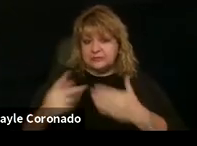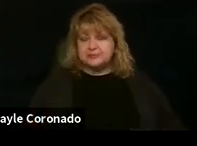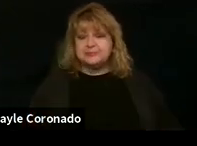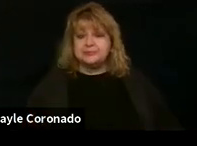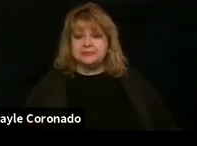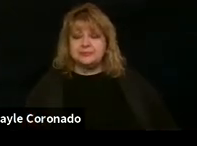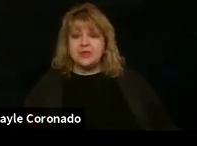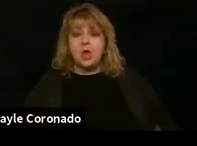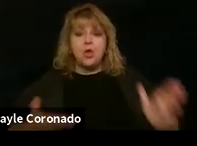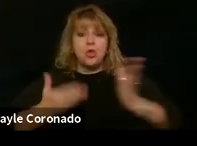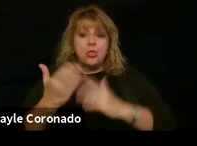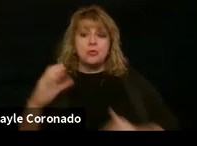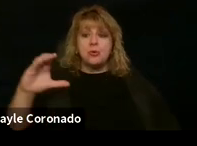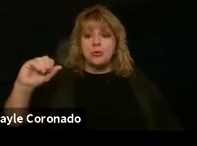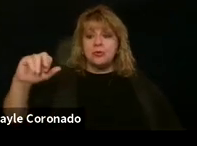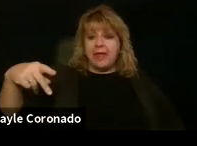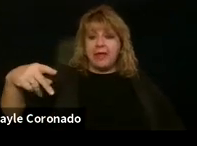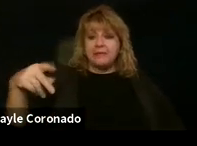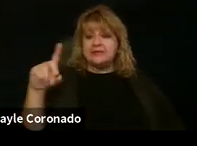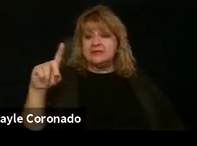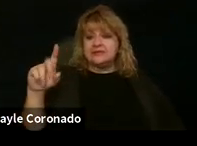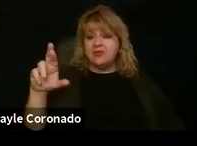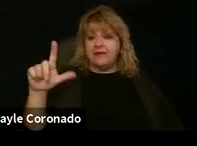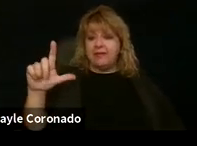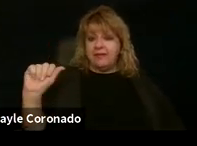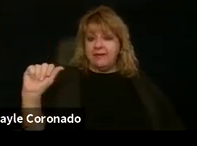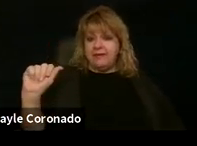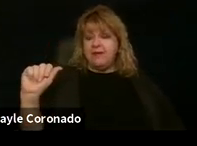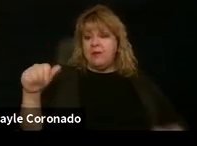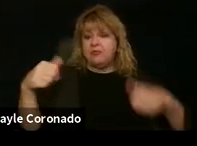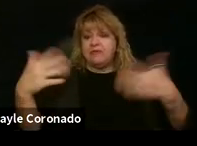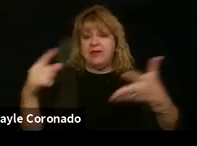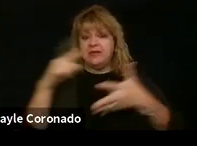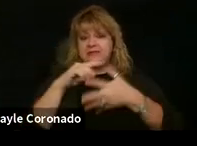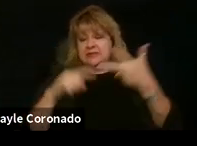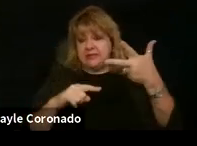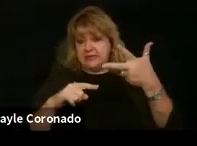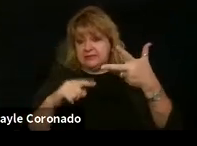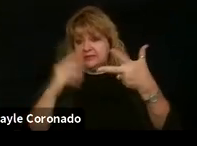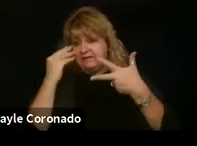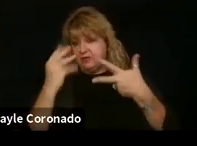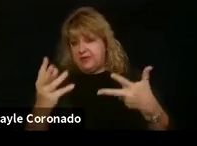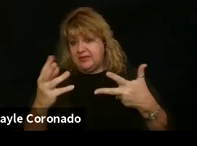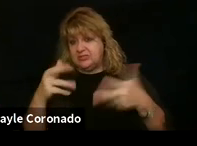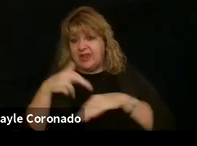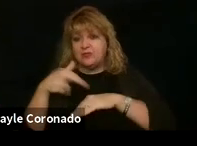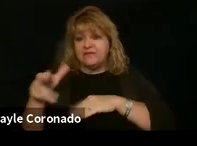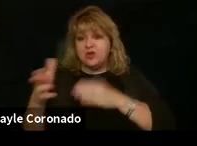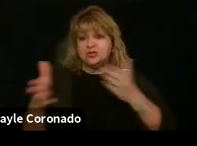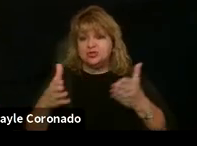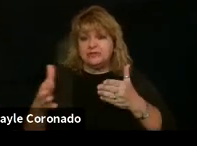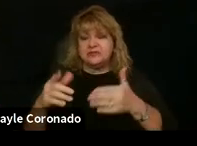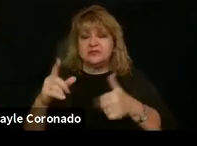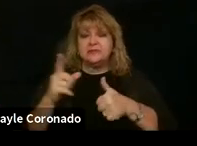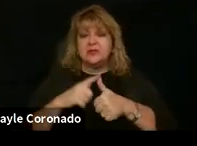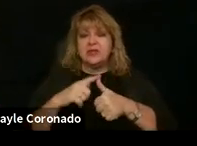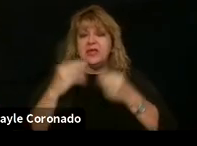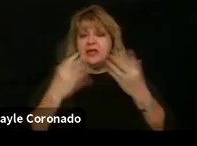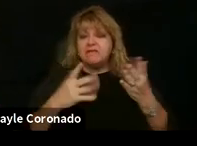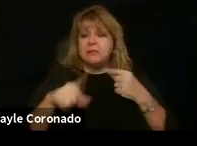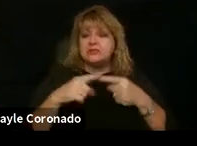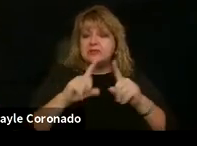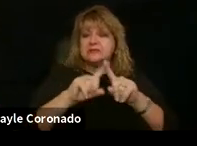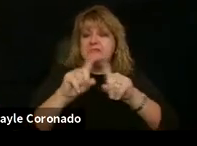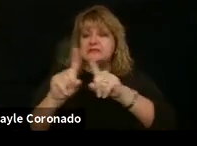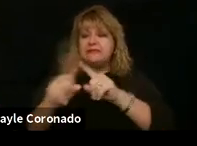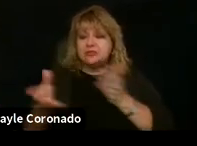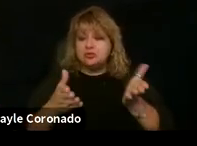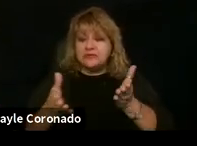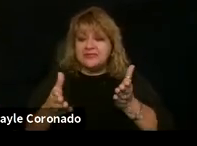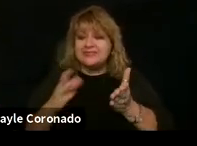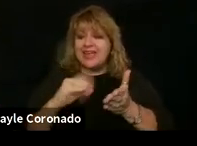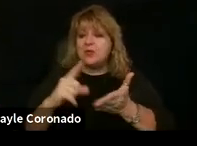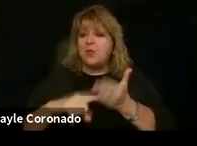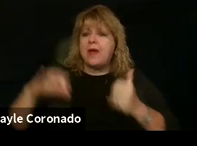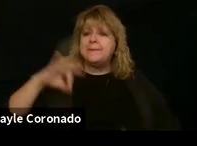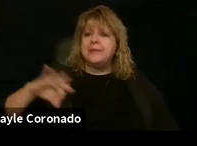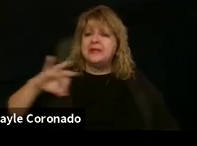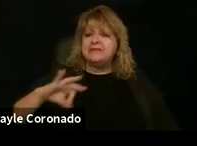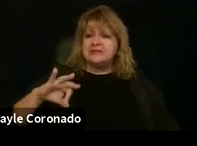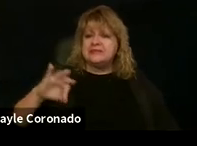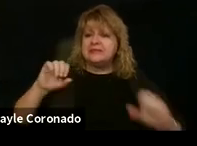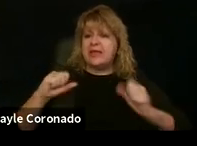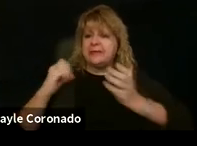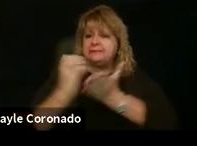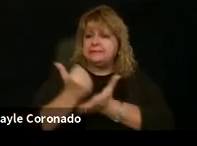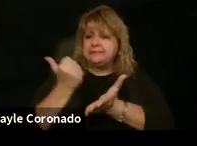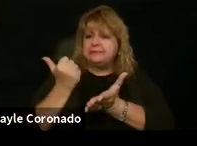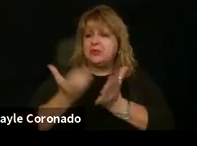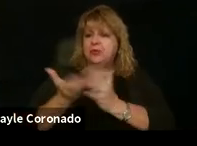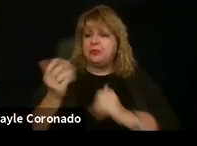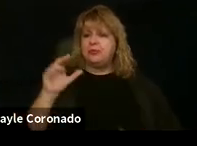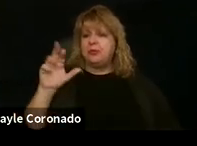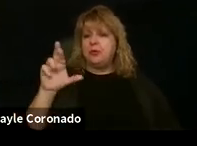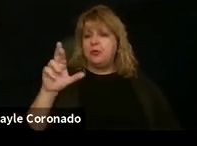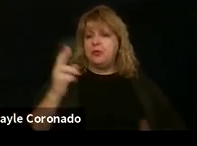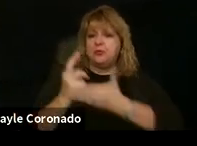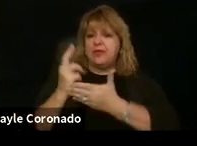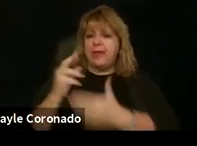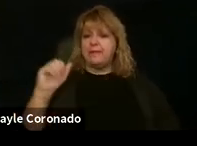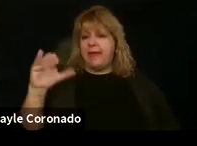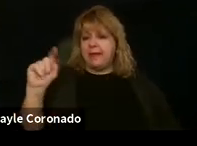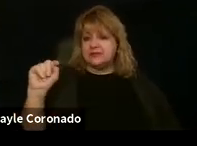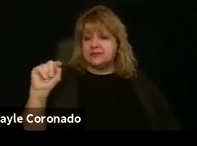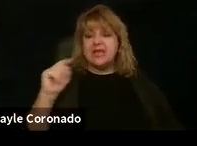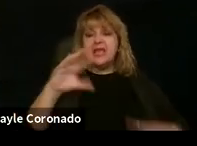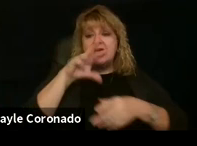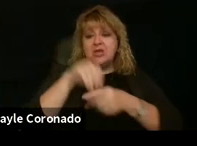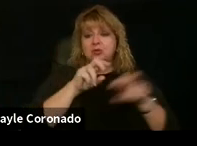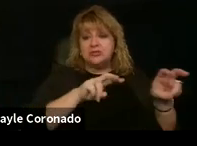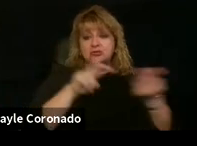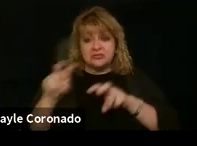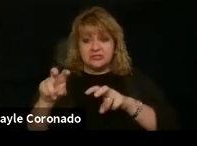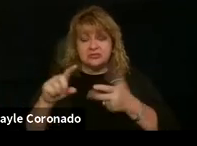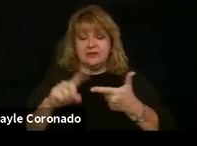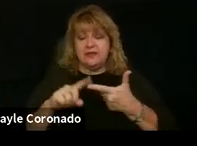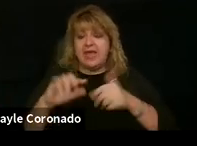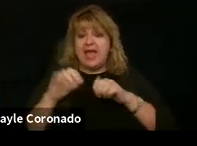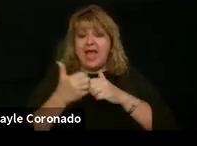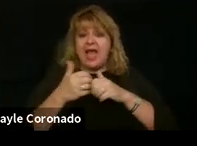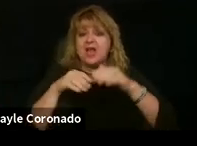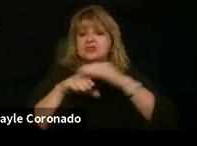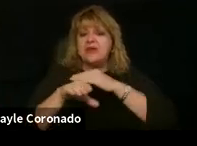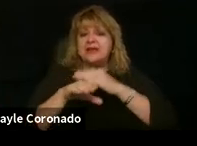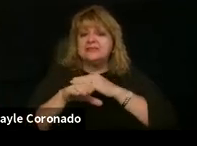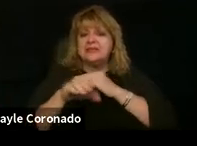through the cap program Disability Rights Louisiana provides the following information and referral services. information about services and benefits available under the Rehabilitation Act, including transition, how to access employment related services,